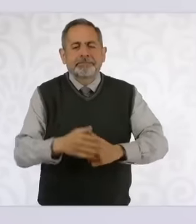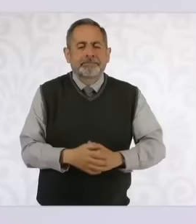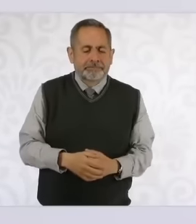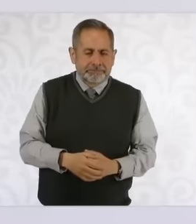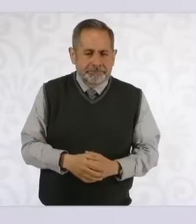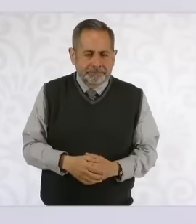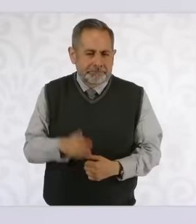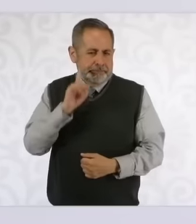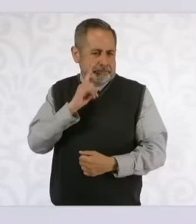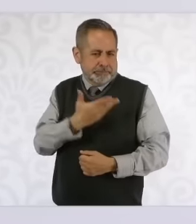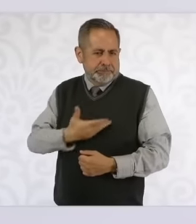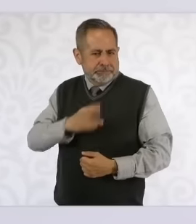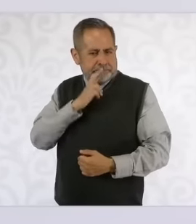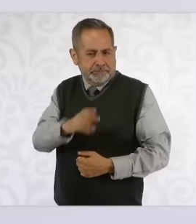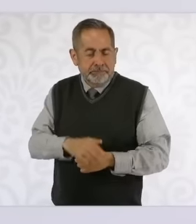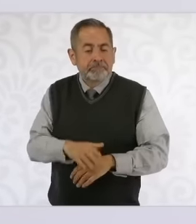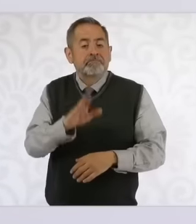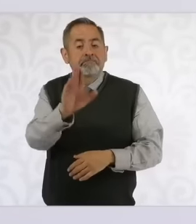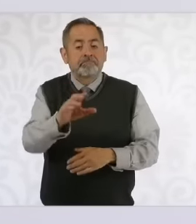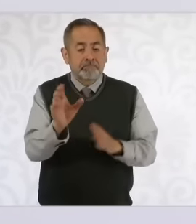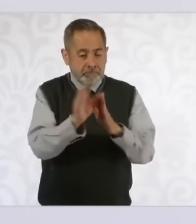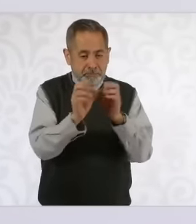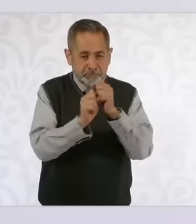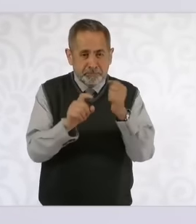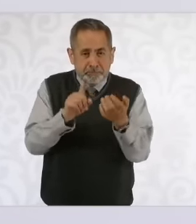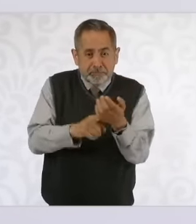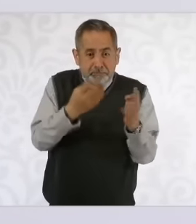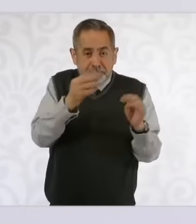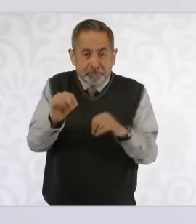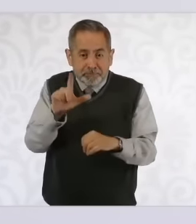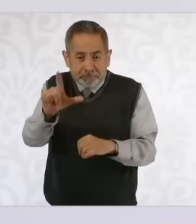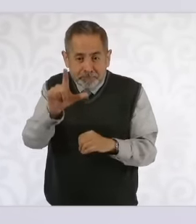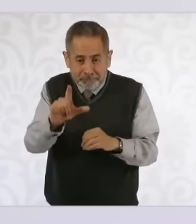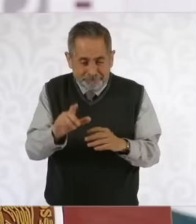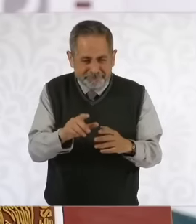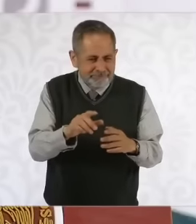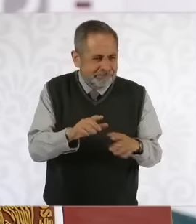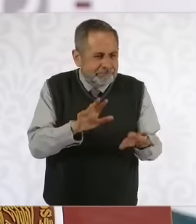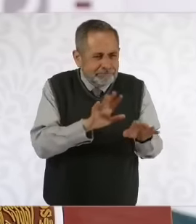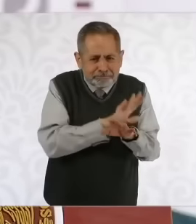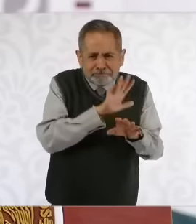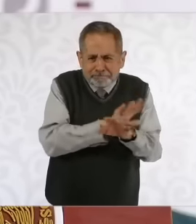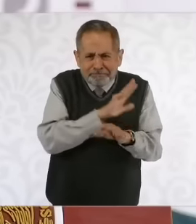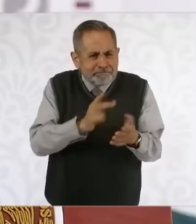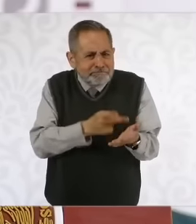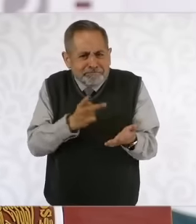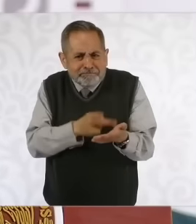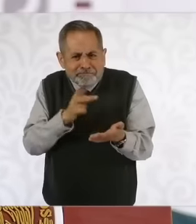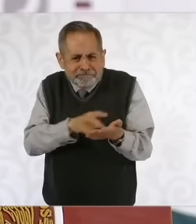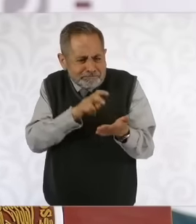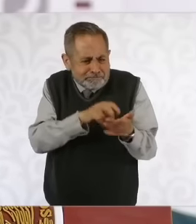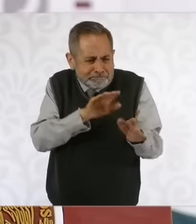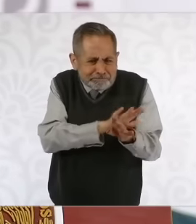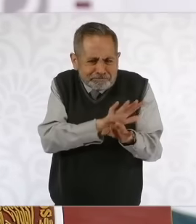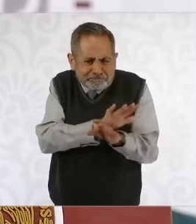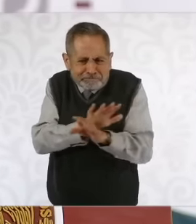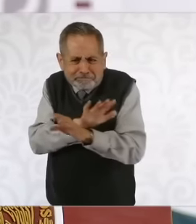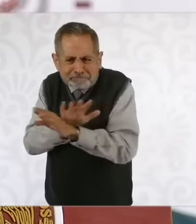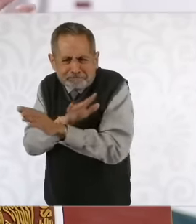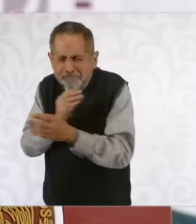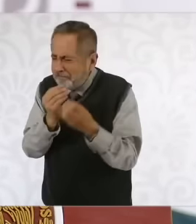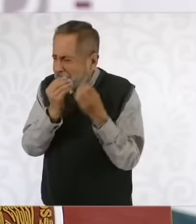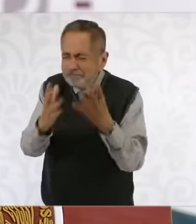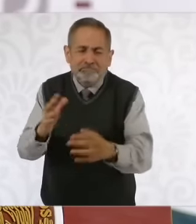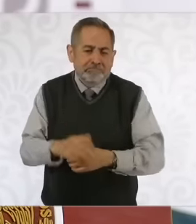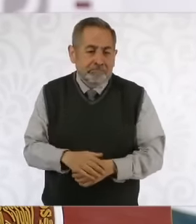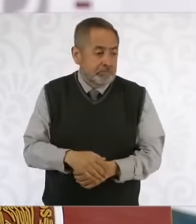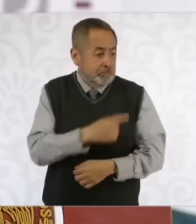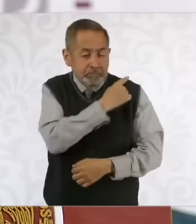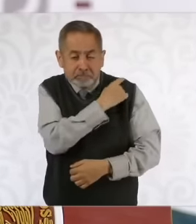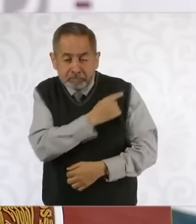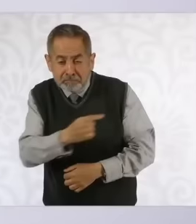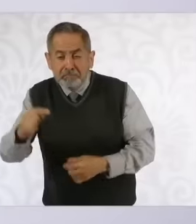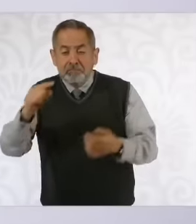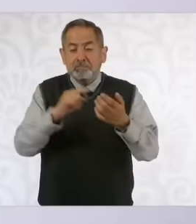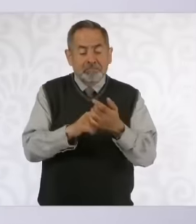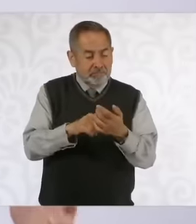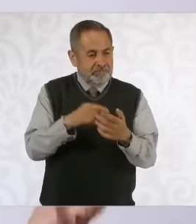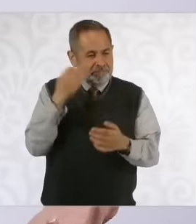1917 constitution has been reformed in On multiple occasions and throughout the neoliberal period, the reform of